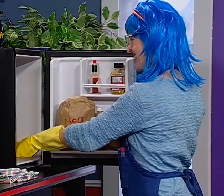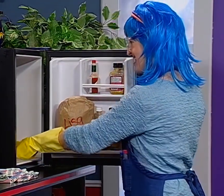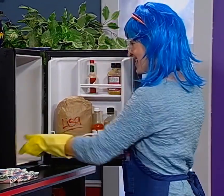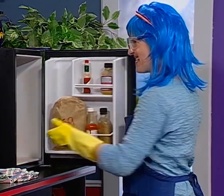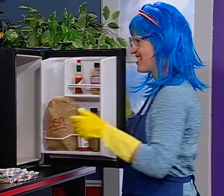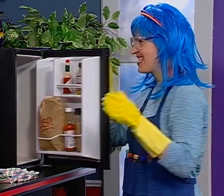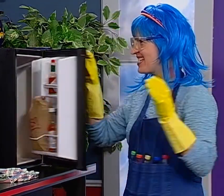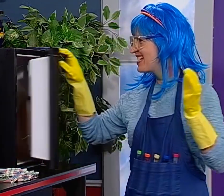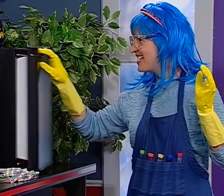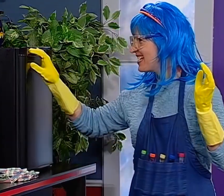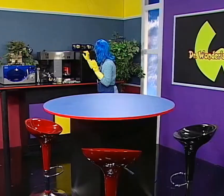THERE.